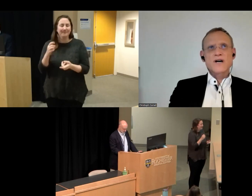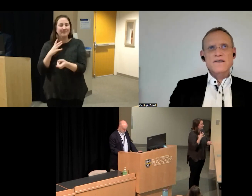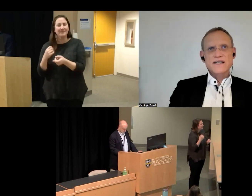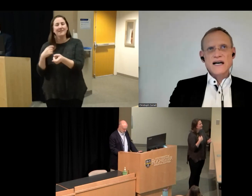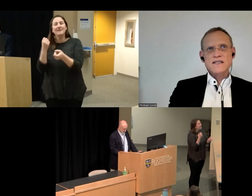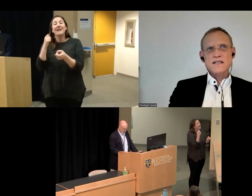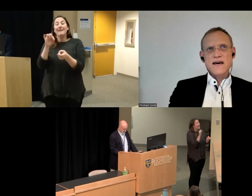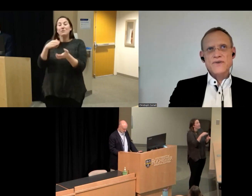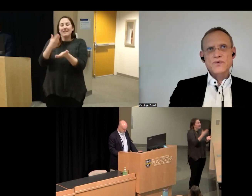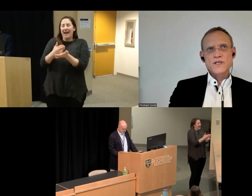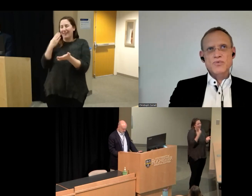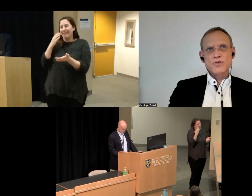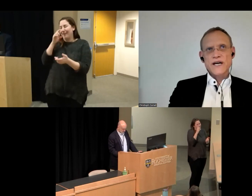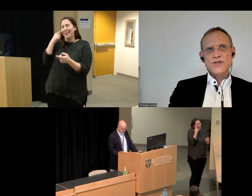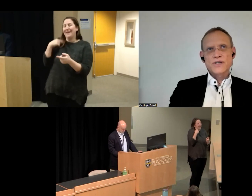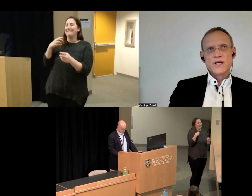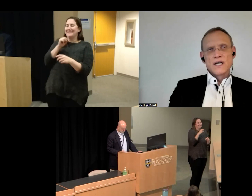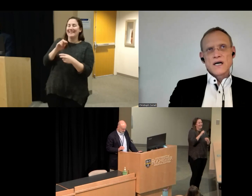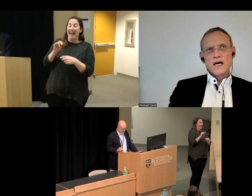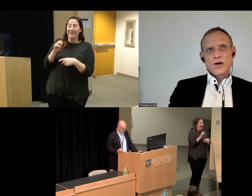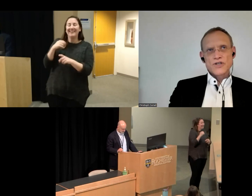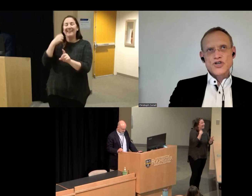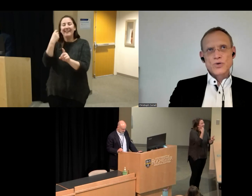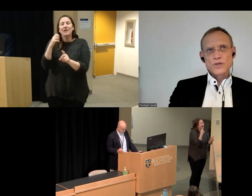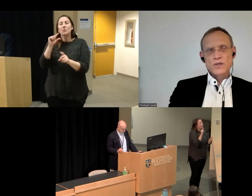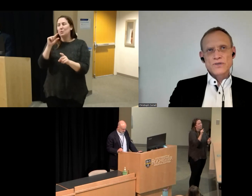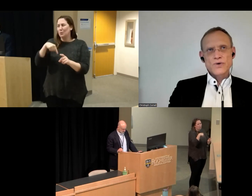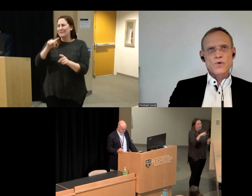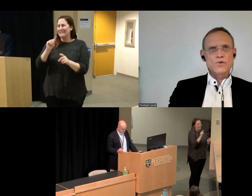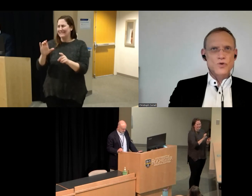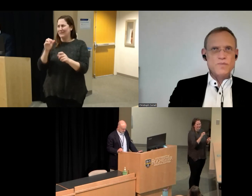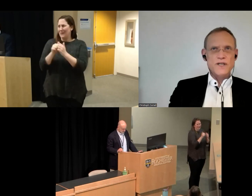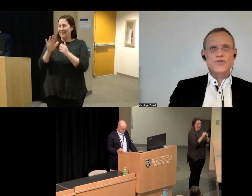drug that doesn't have QT prolongation on its shoulder. So close the pain.